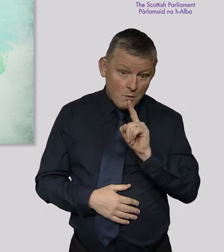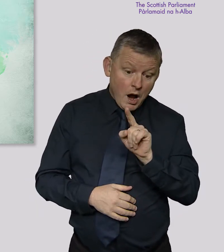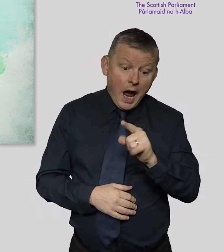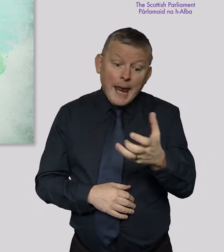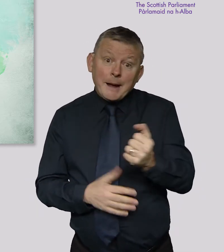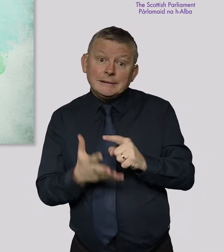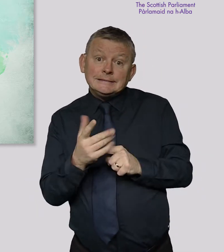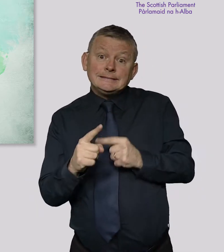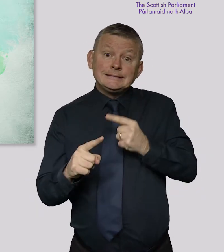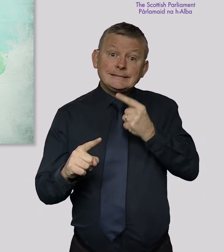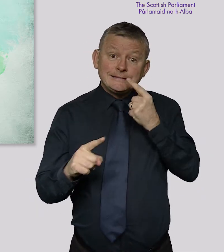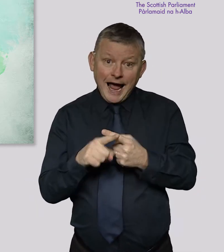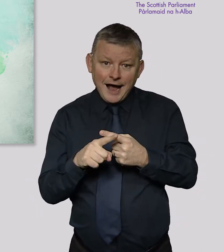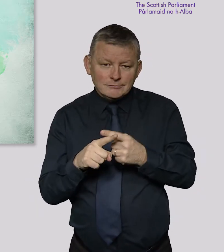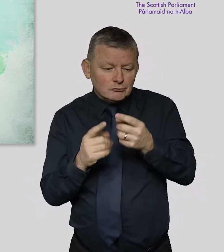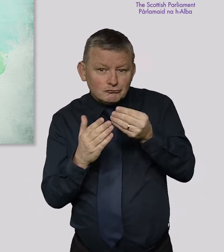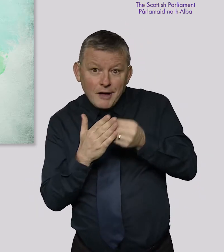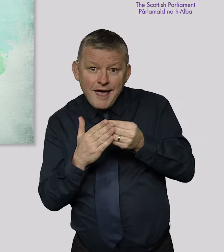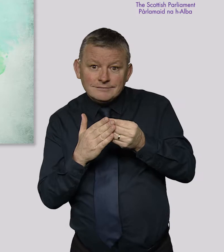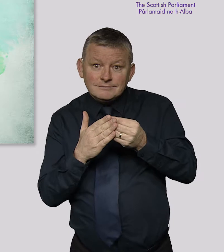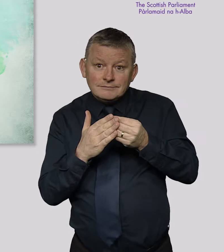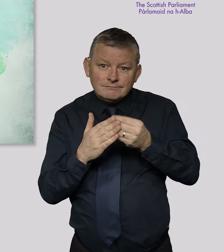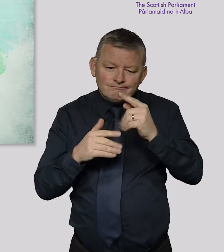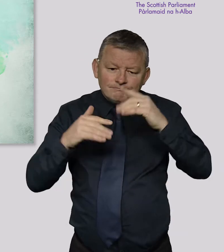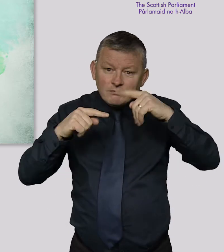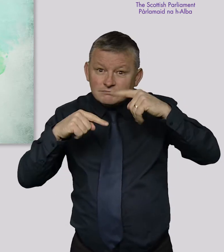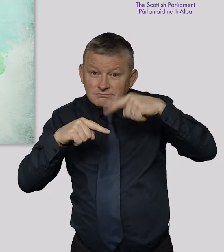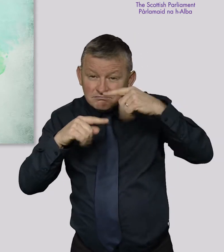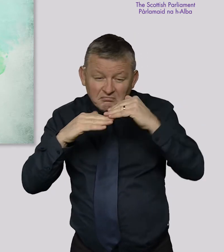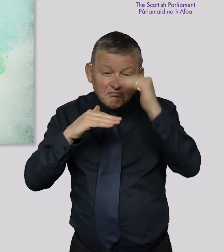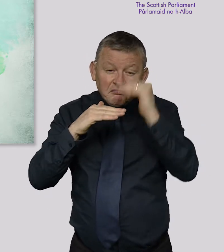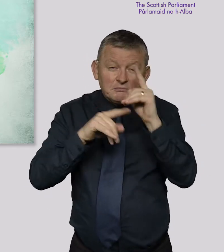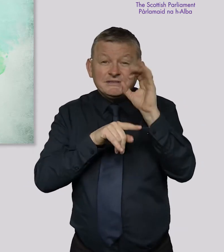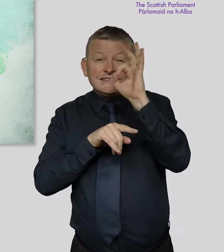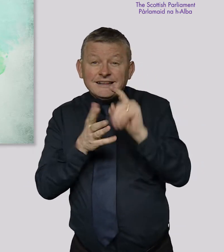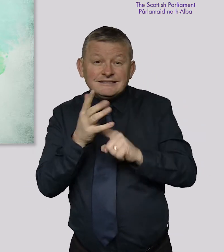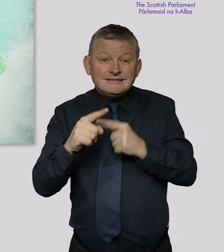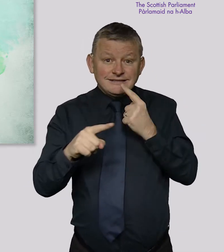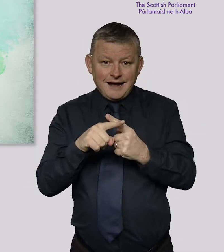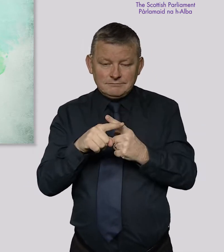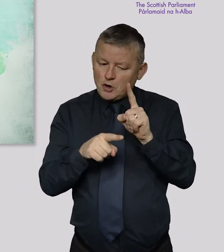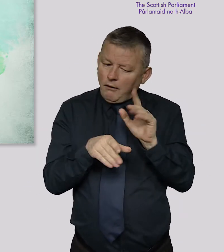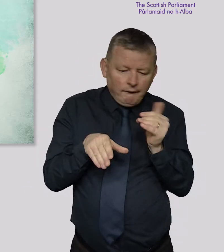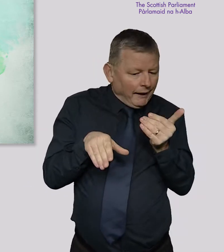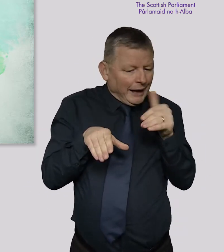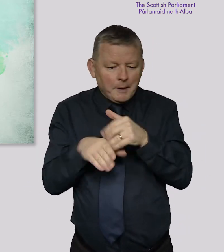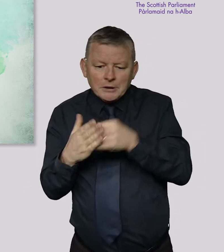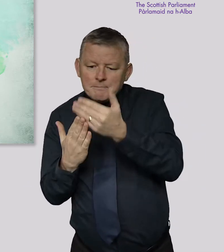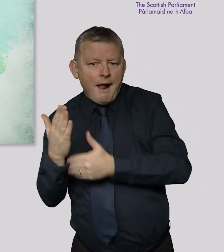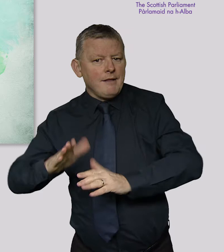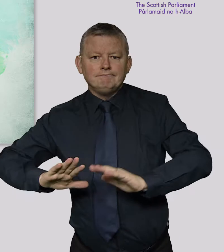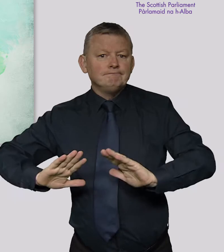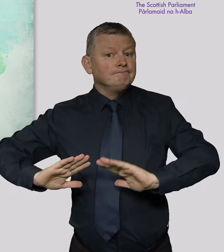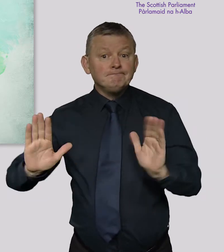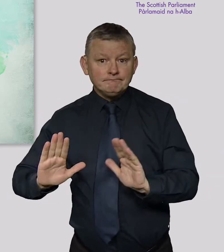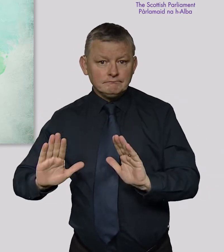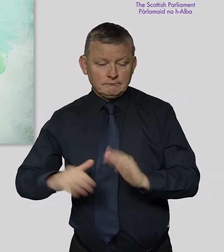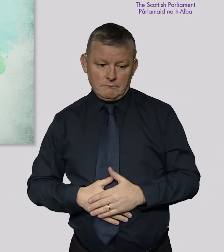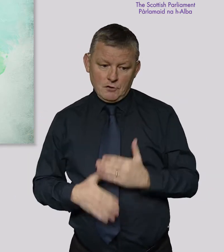Proposed income tax rates and bands are not part of the Budget Bill.